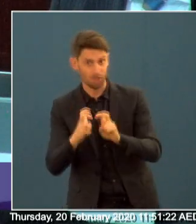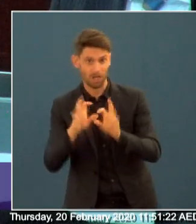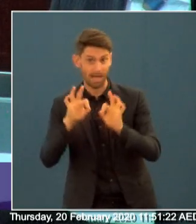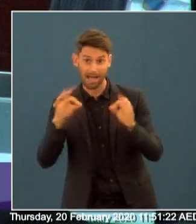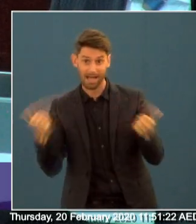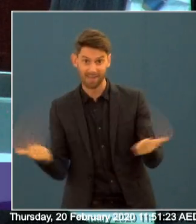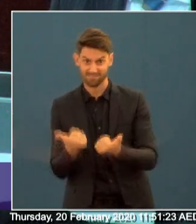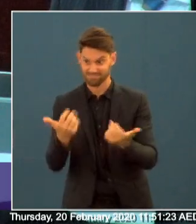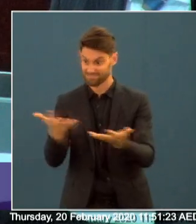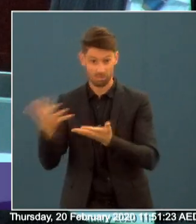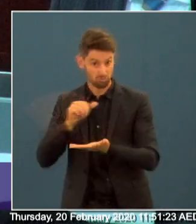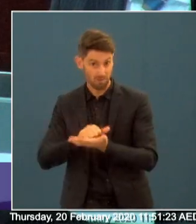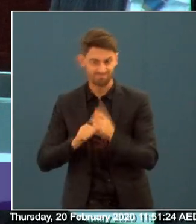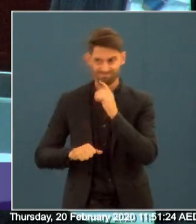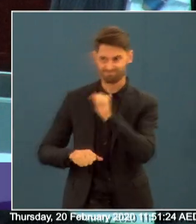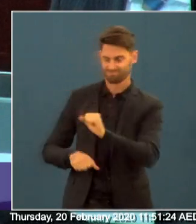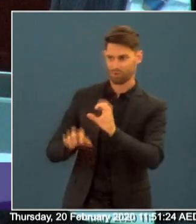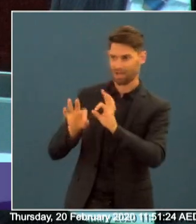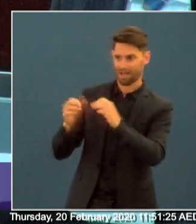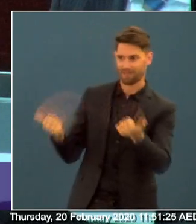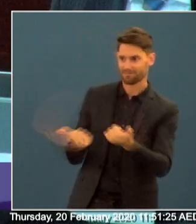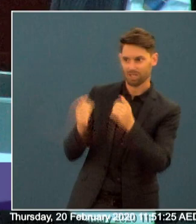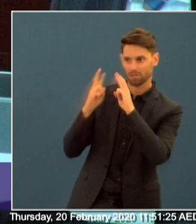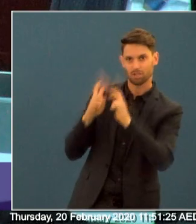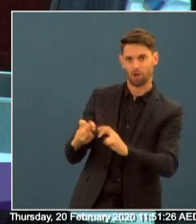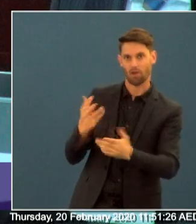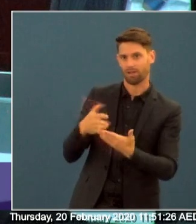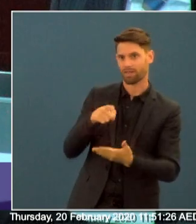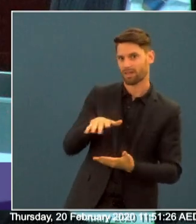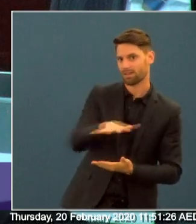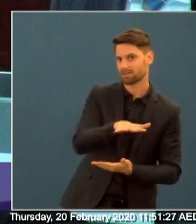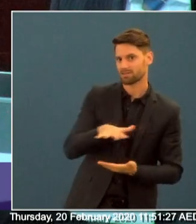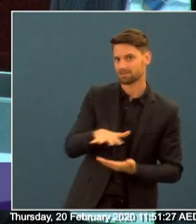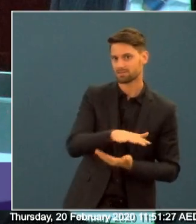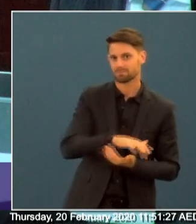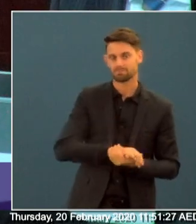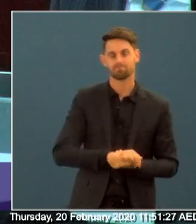And to the extent that there is any reliable studies,